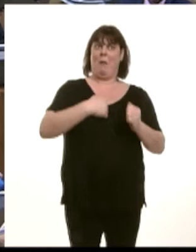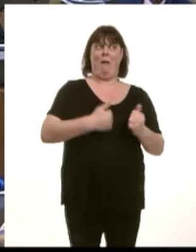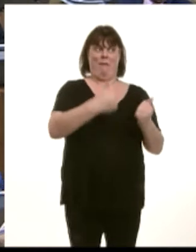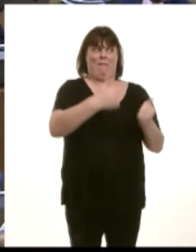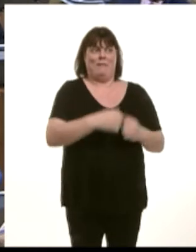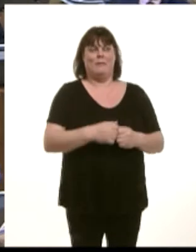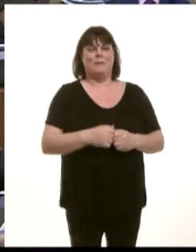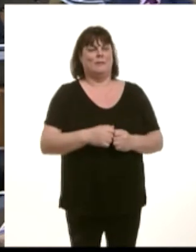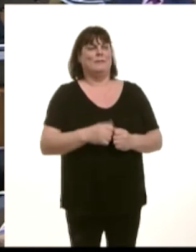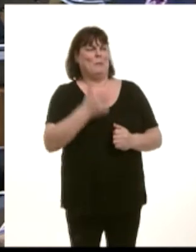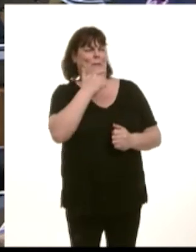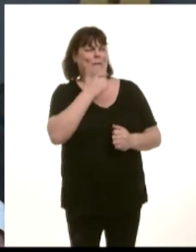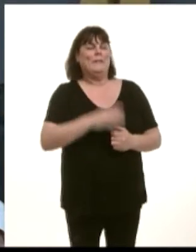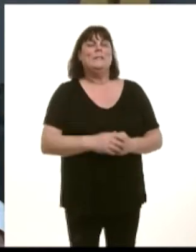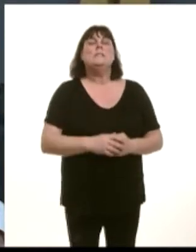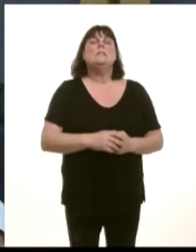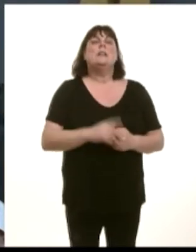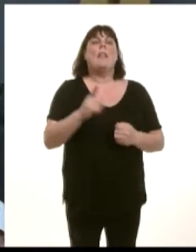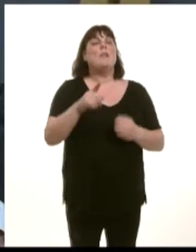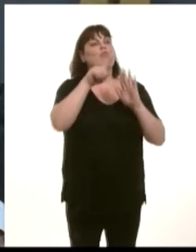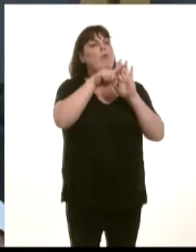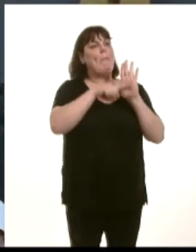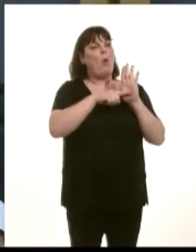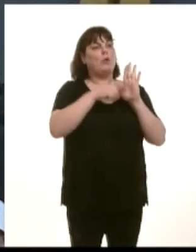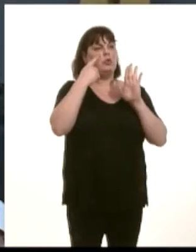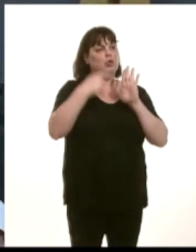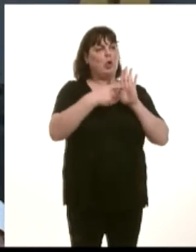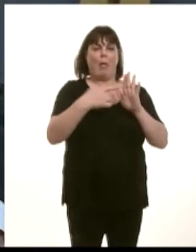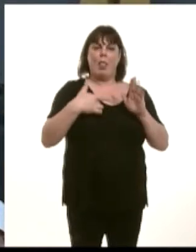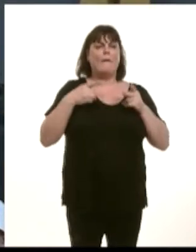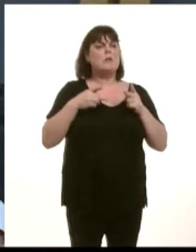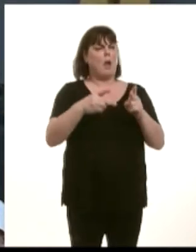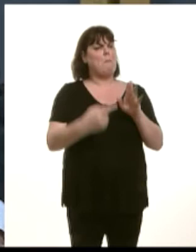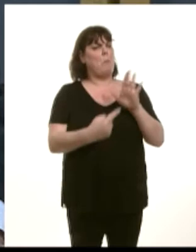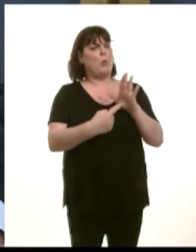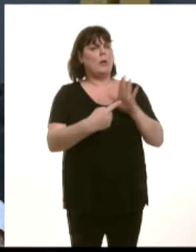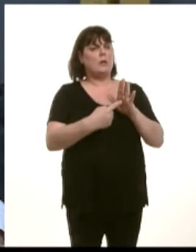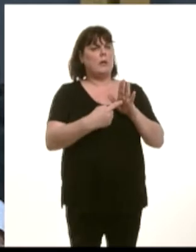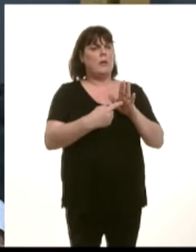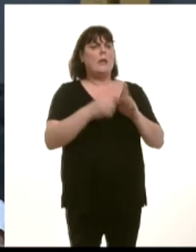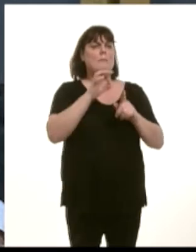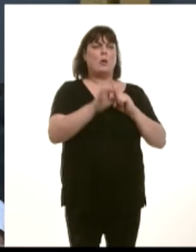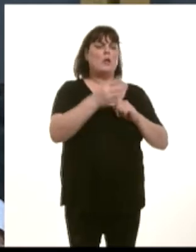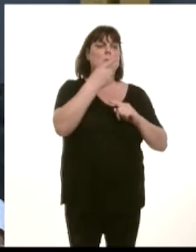The report highlights the importance of lifestyle, especially the benefit of not smoking and exercise.